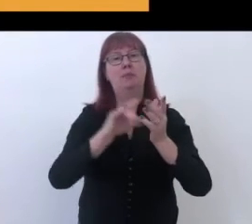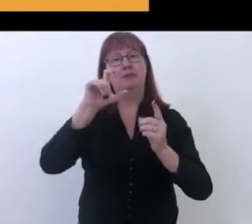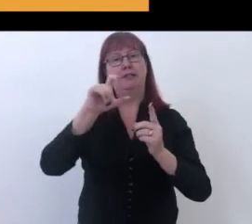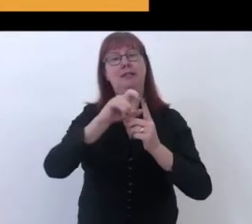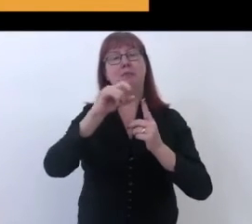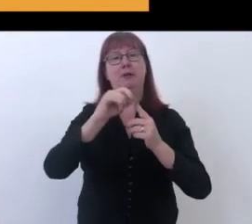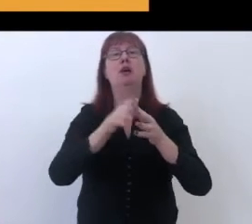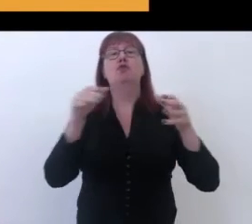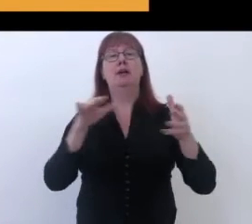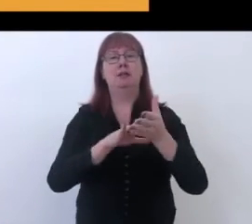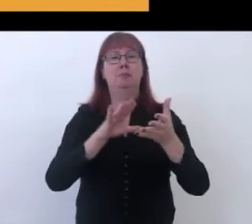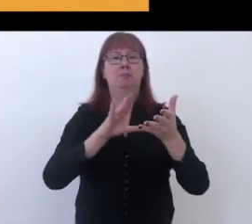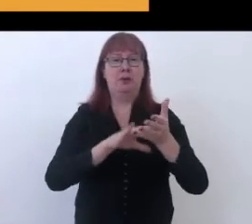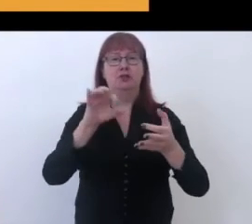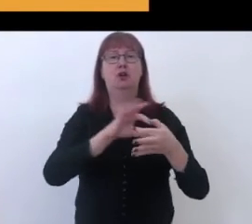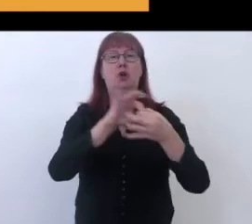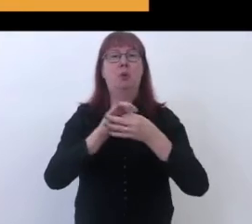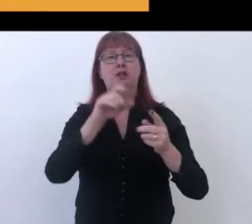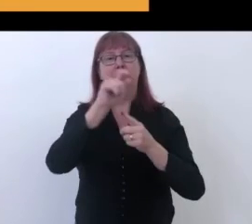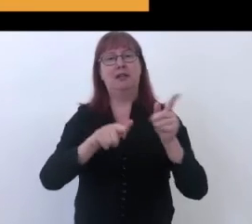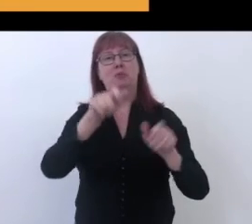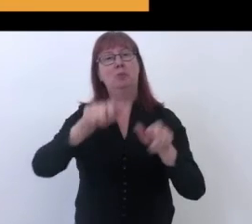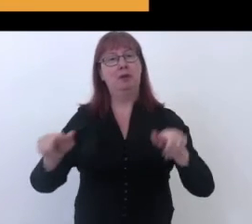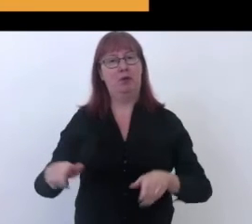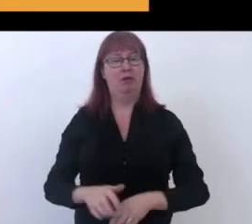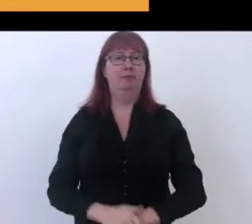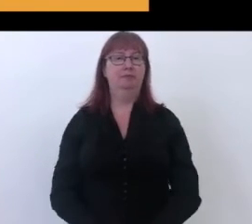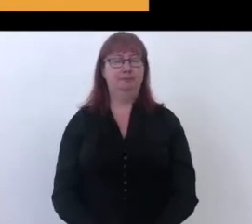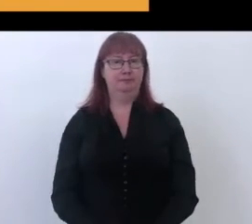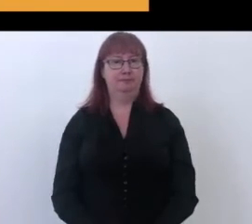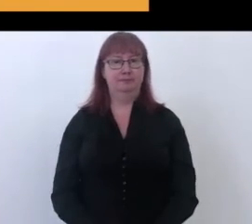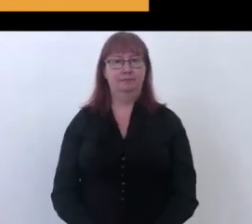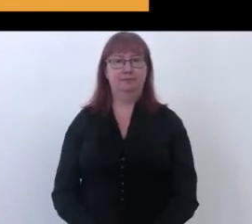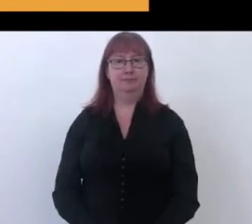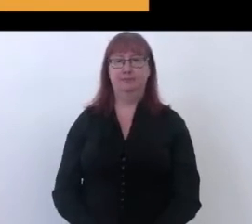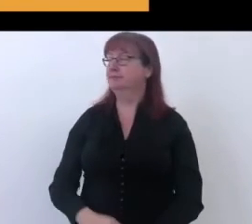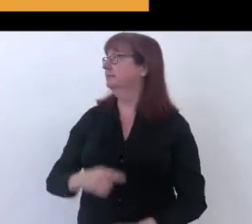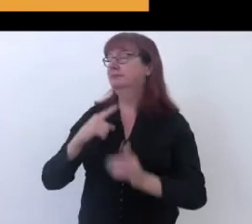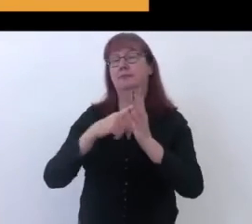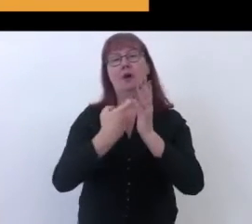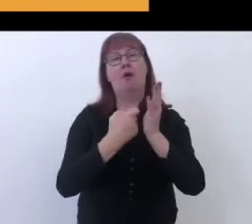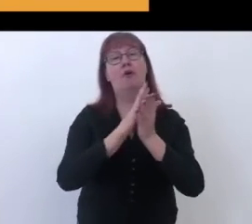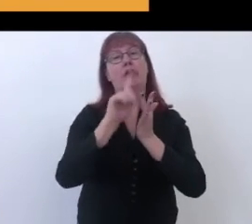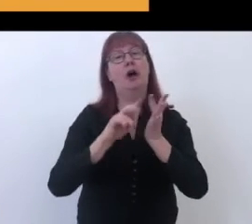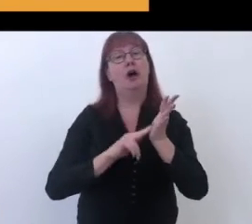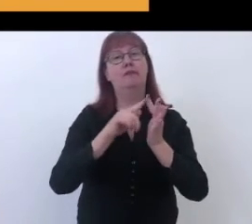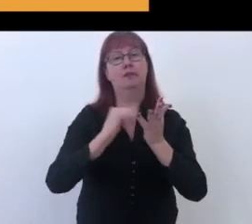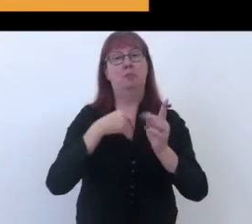GMCDP, Greater Manchester Coalition of Disabled People, and Archives+